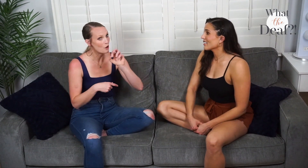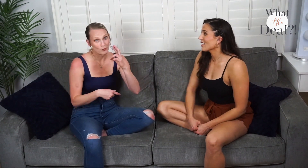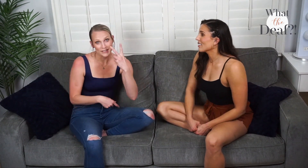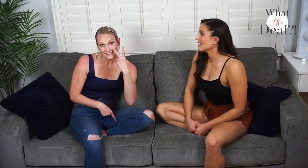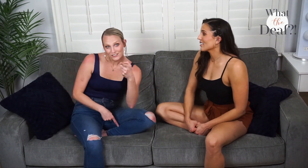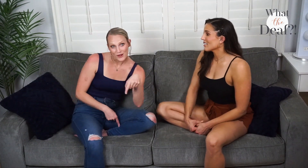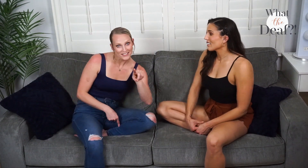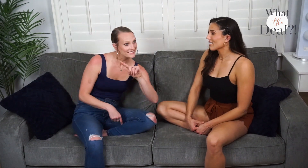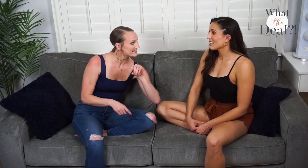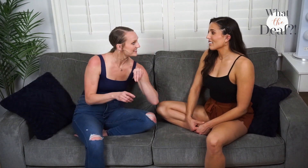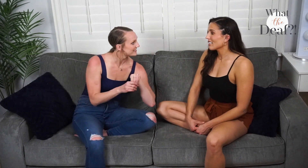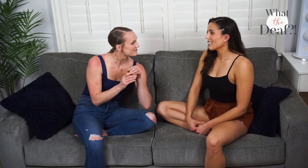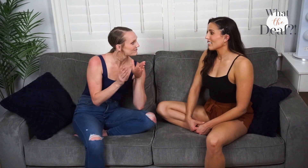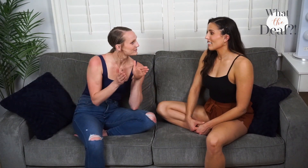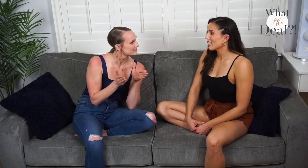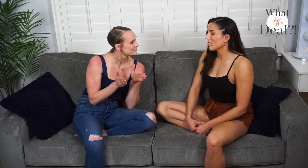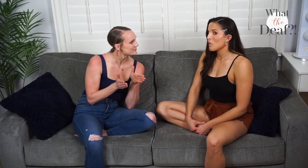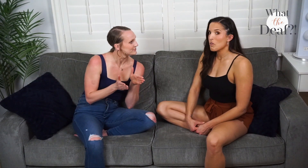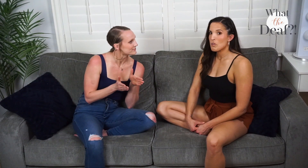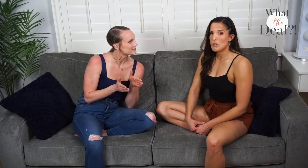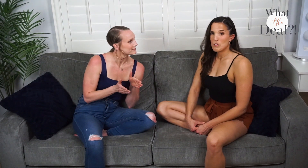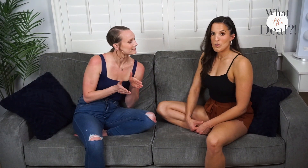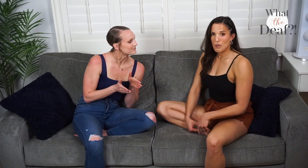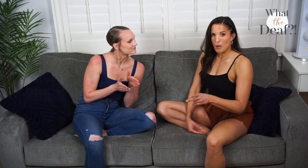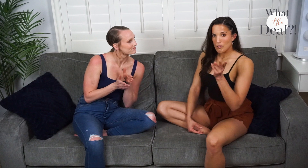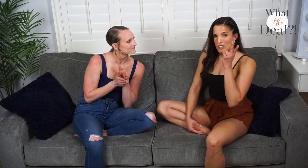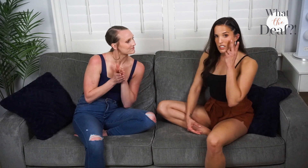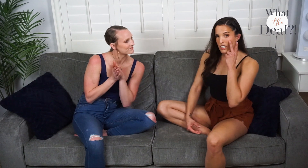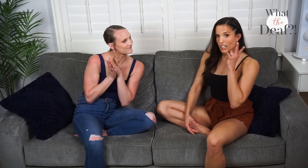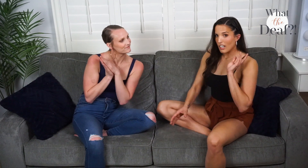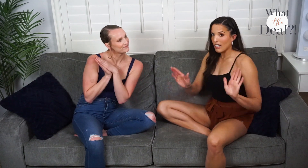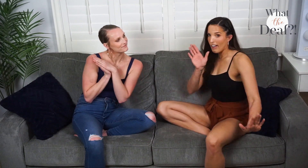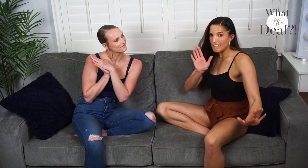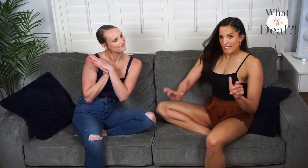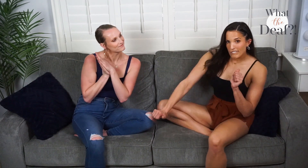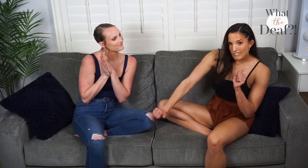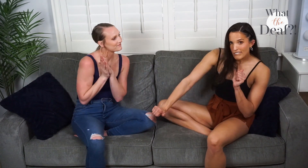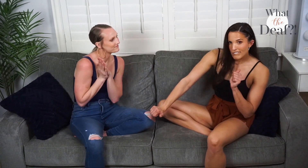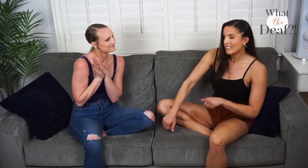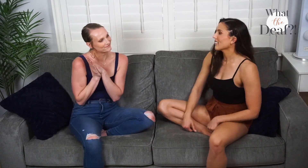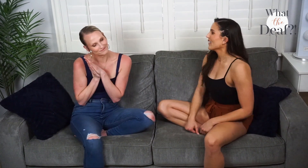or even see you in person. Ooh, we'll see. Yeah.